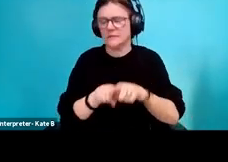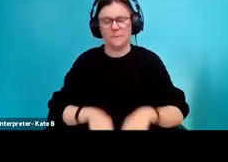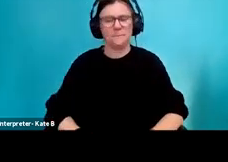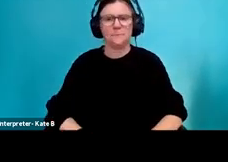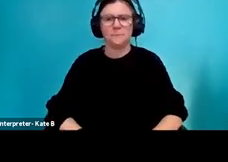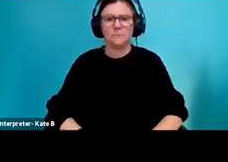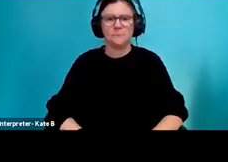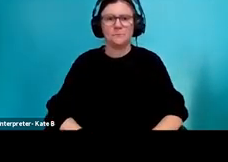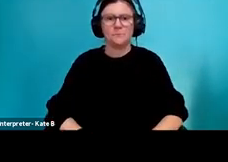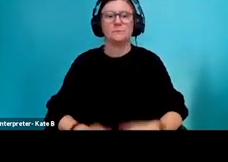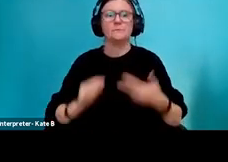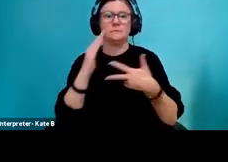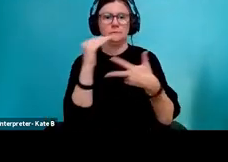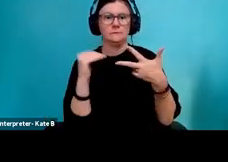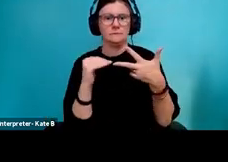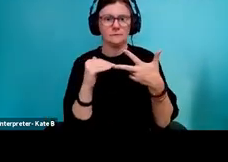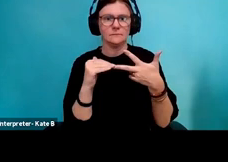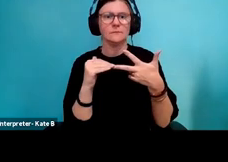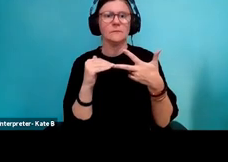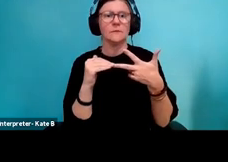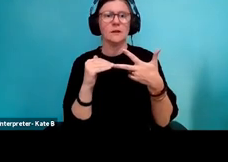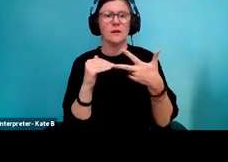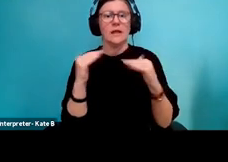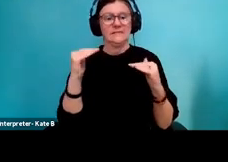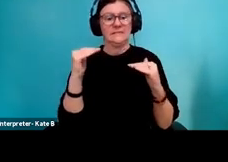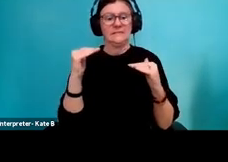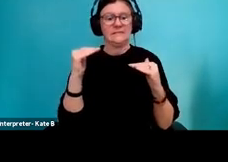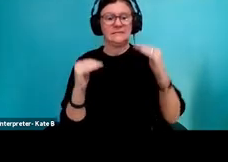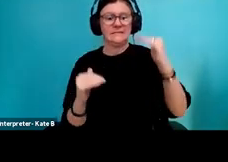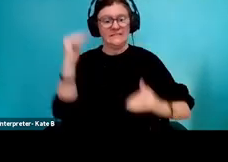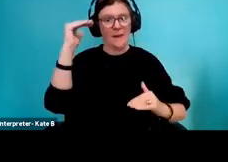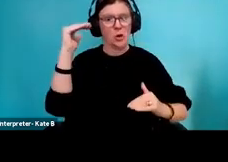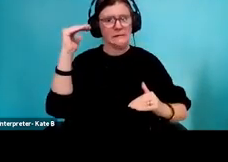To make significant progress in eliminating disparities, I think that there is a critical